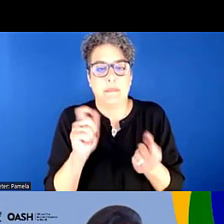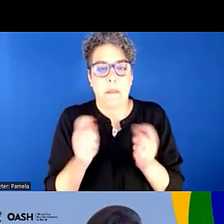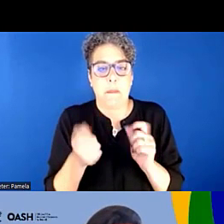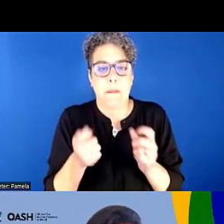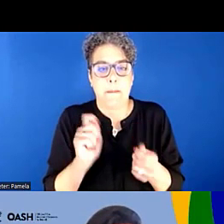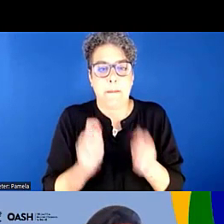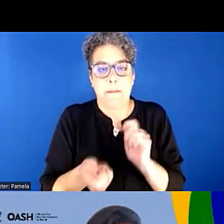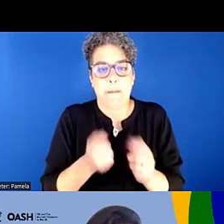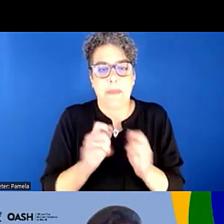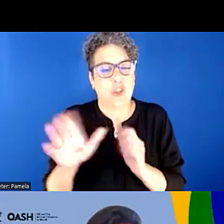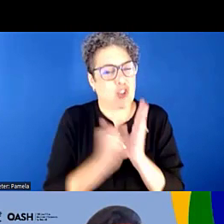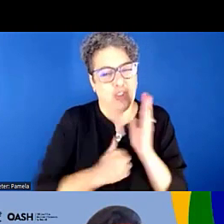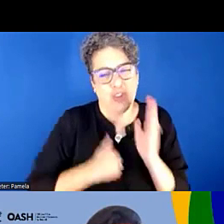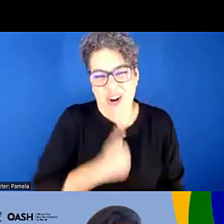Sorry about this. It's going slow.